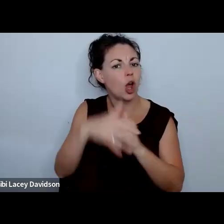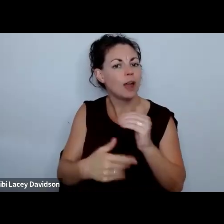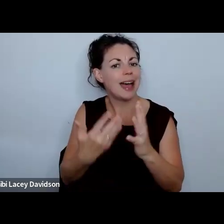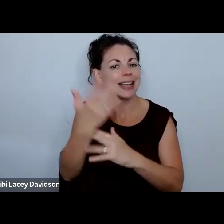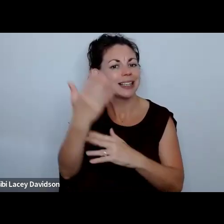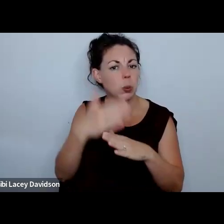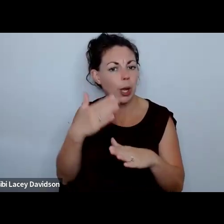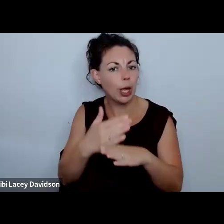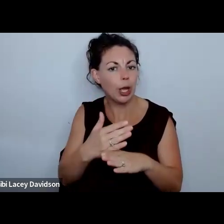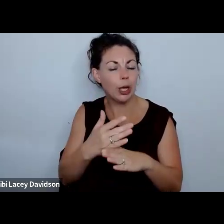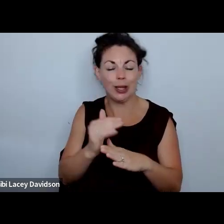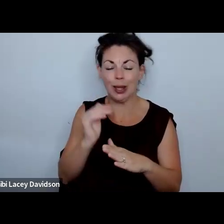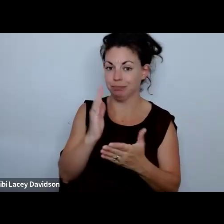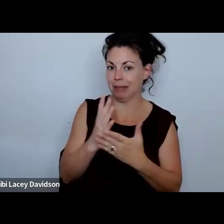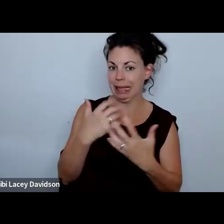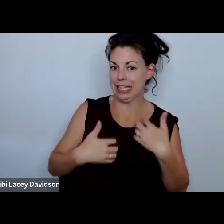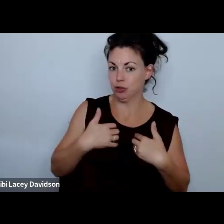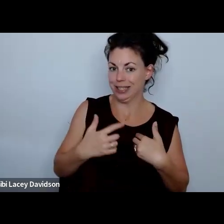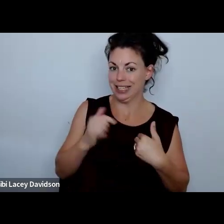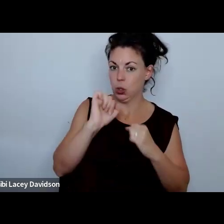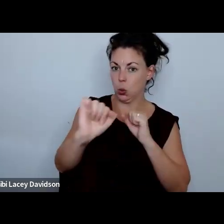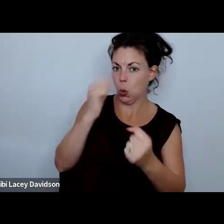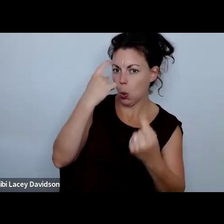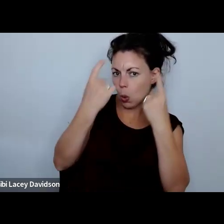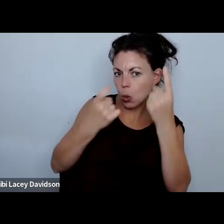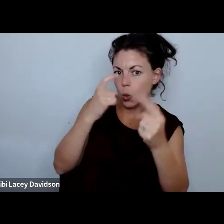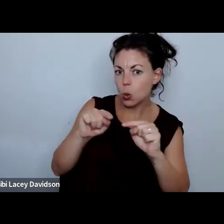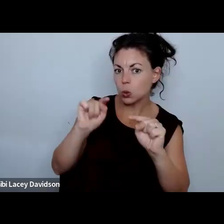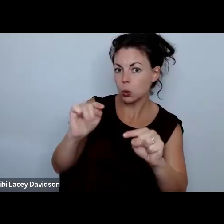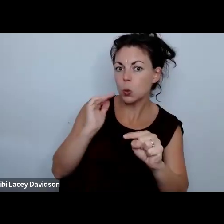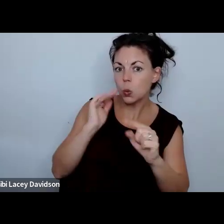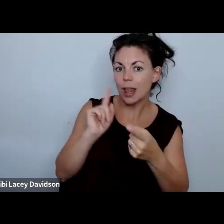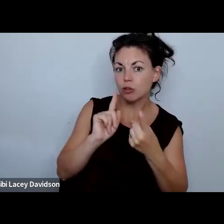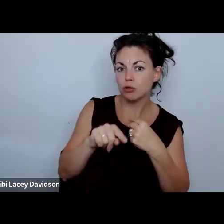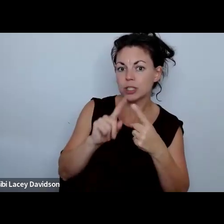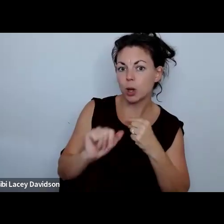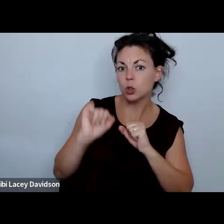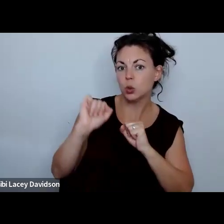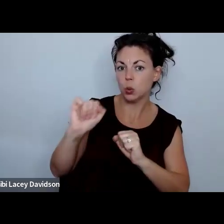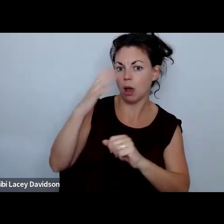which means that all we do is policy. Most people I think who work in